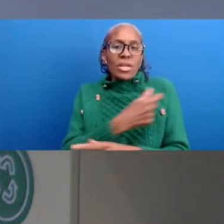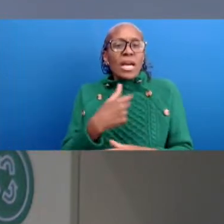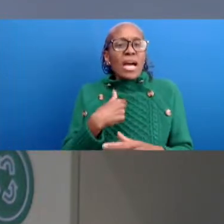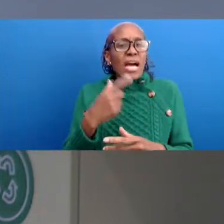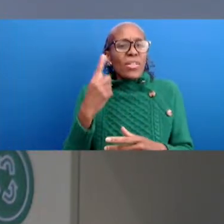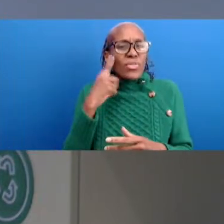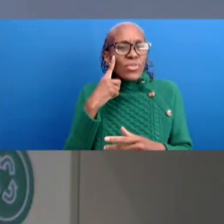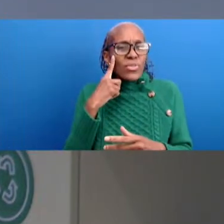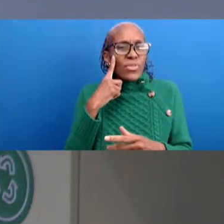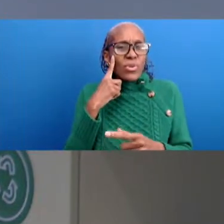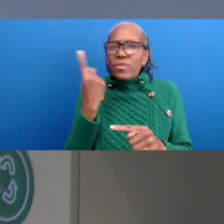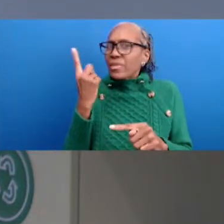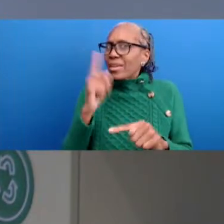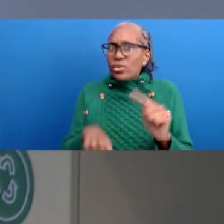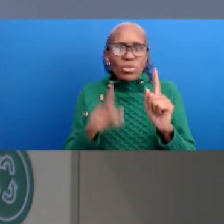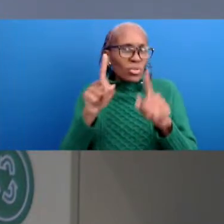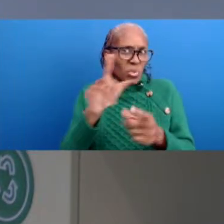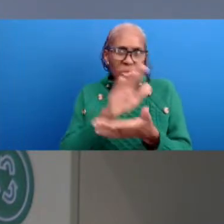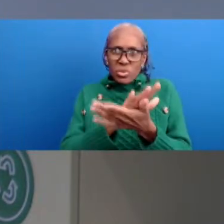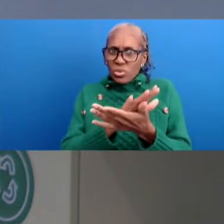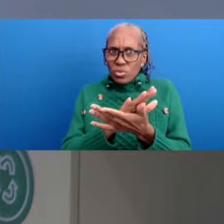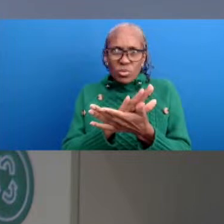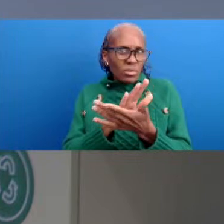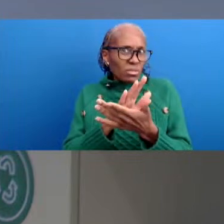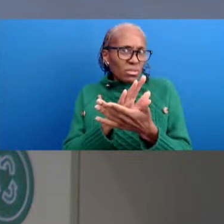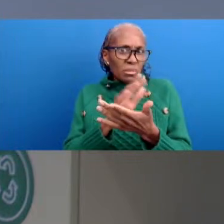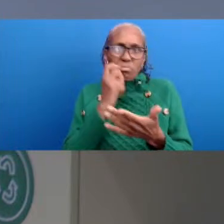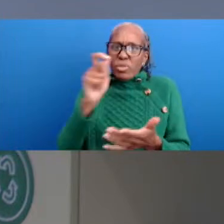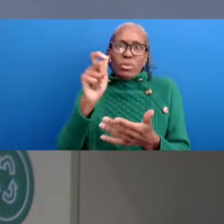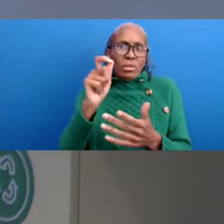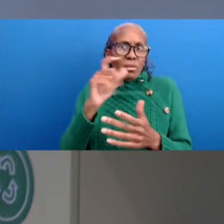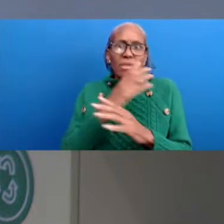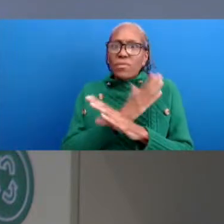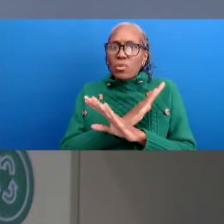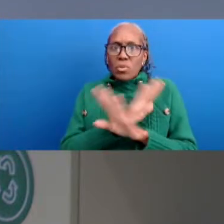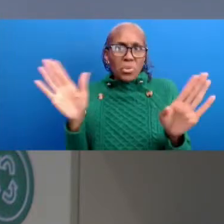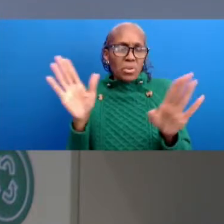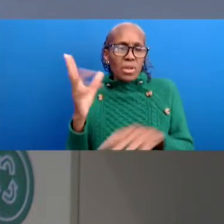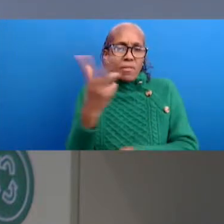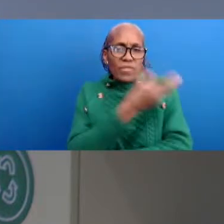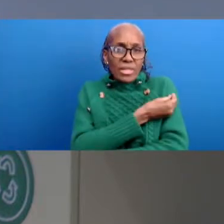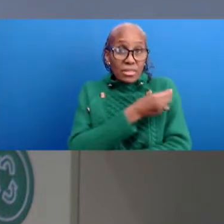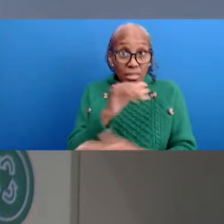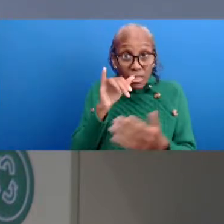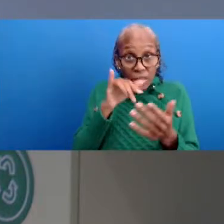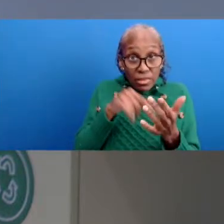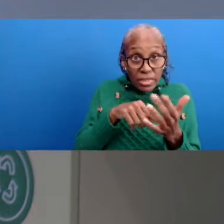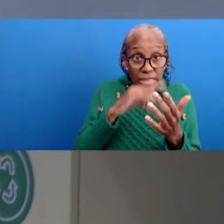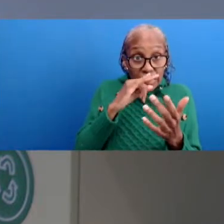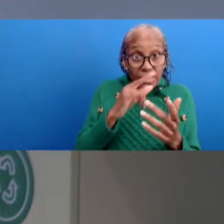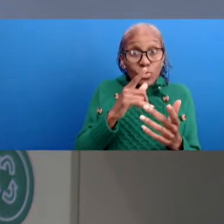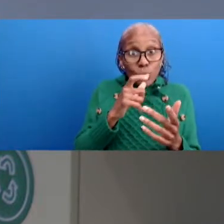THEN VACCINATIONS? I THOUGHT THEY REALLY COULD NOT